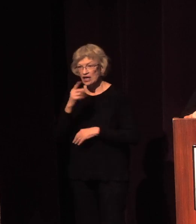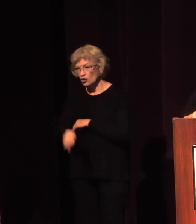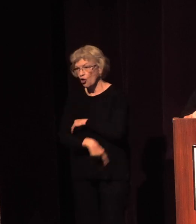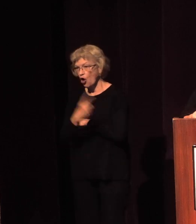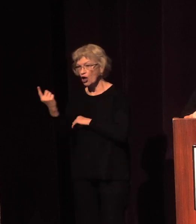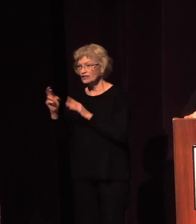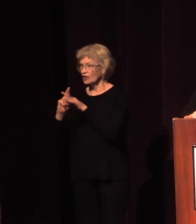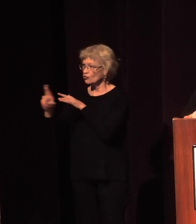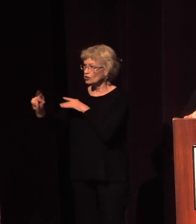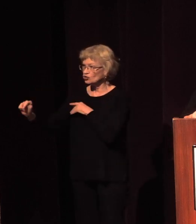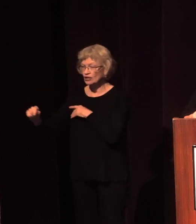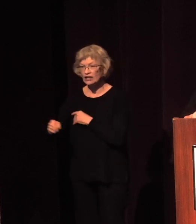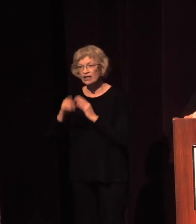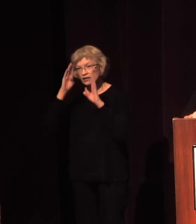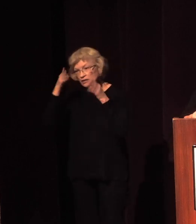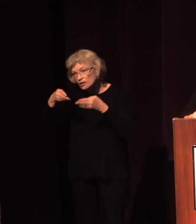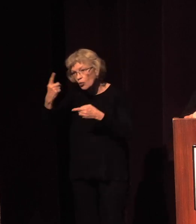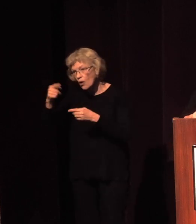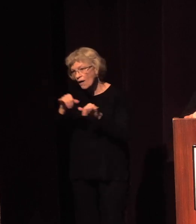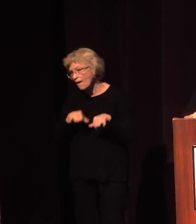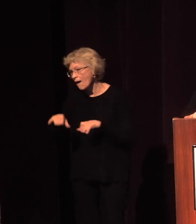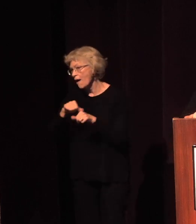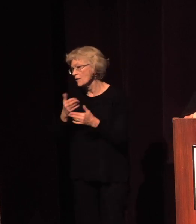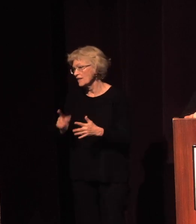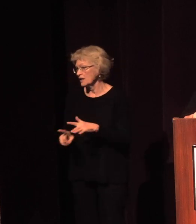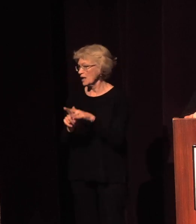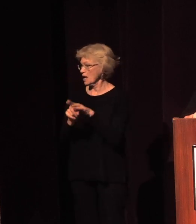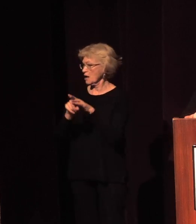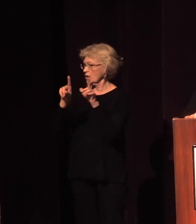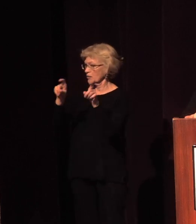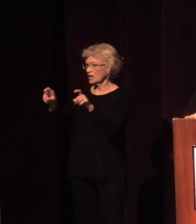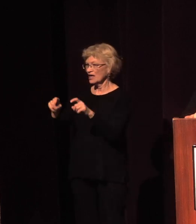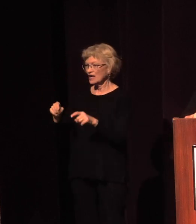of the people that have come before us. Managers for example, held a daylong retreat to address one of the common